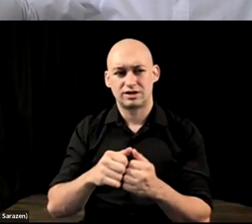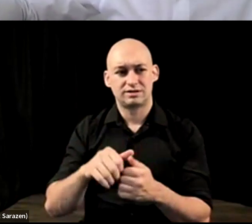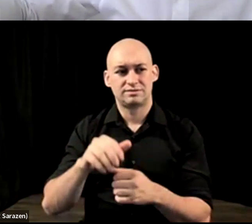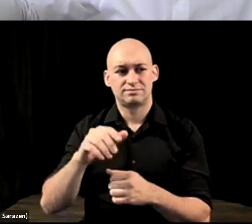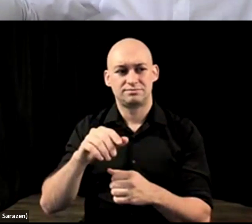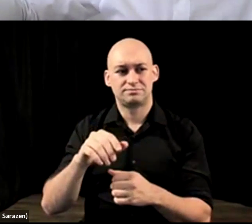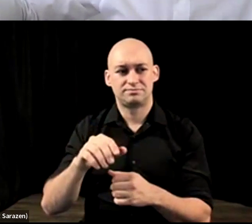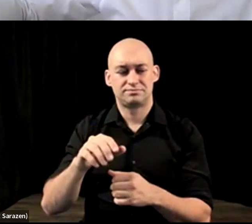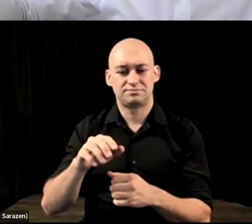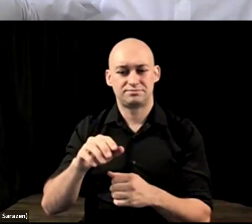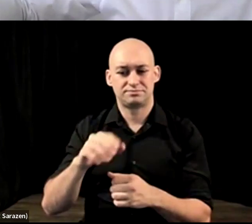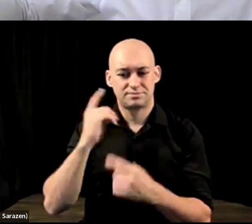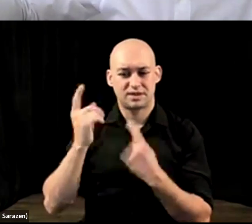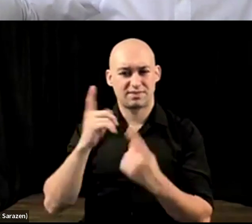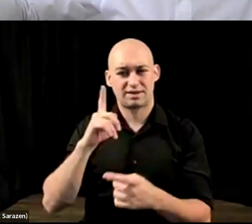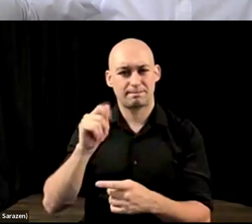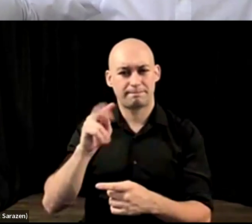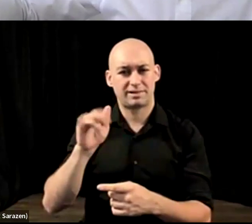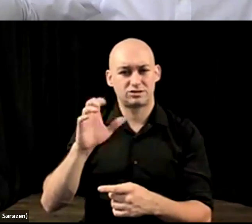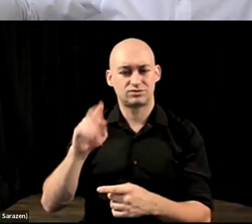so I believe it's a Patrick question. Sure, Amanda, could you pull